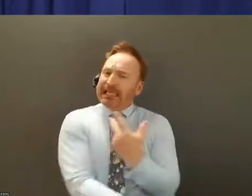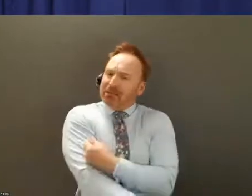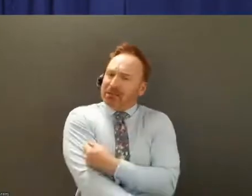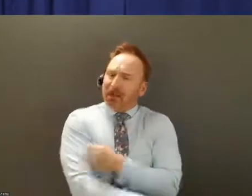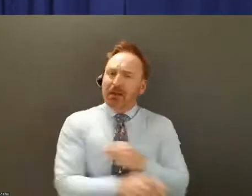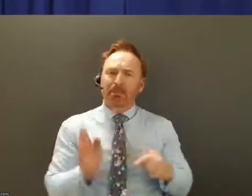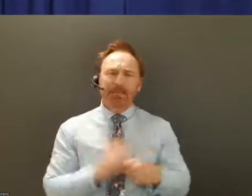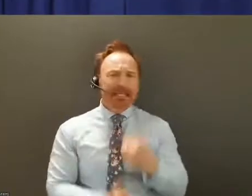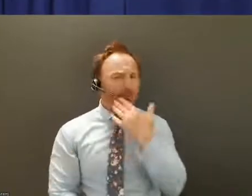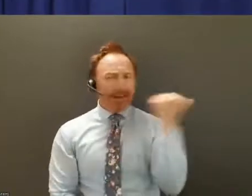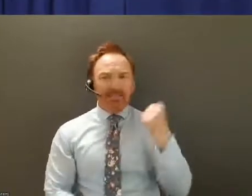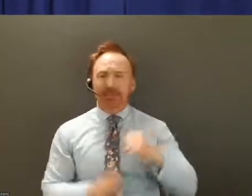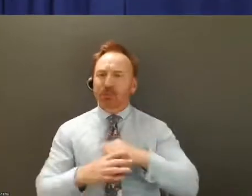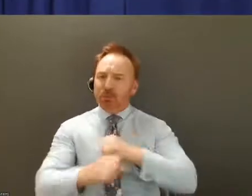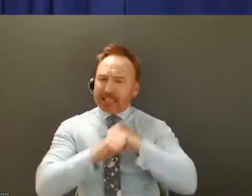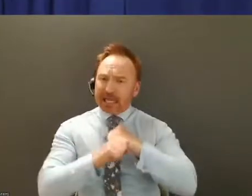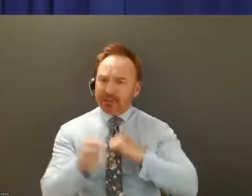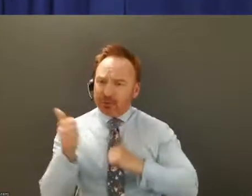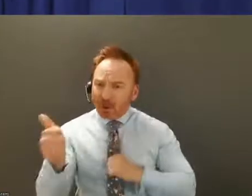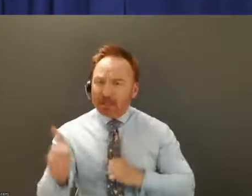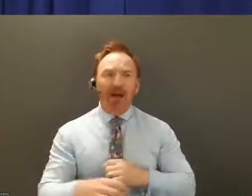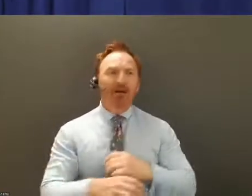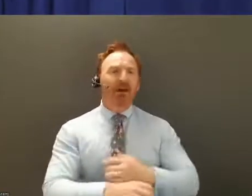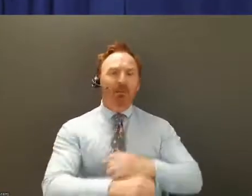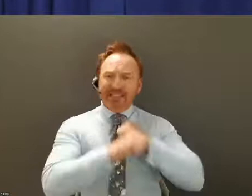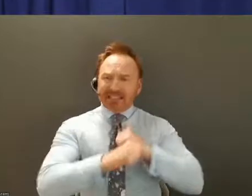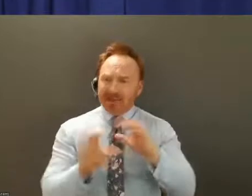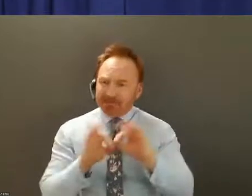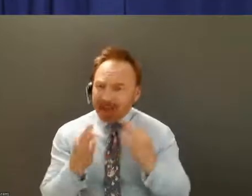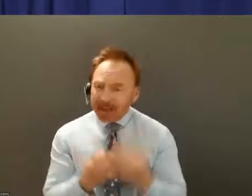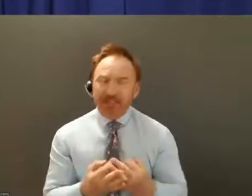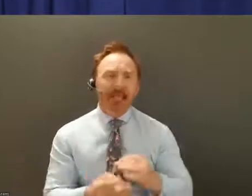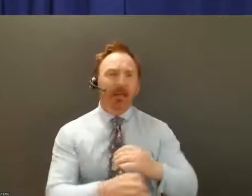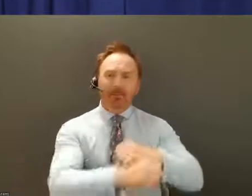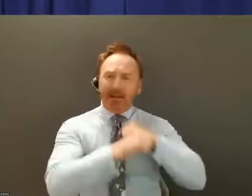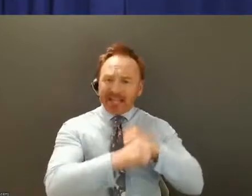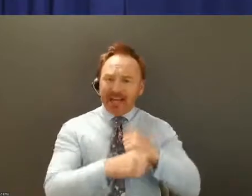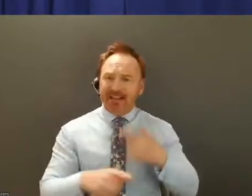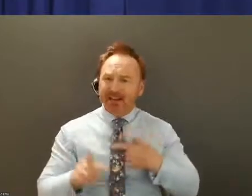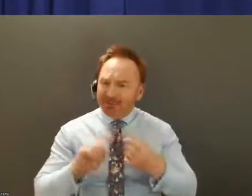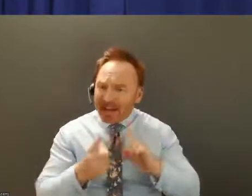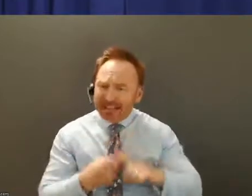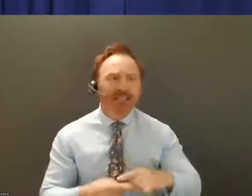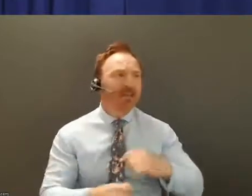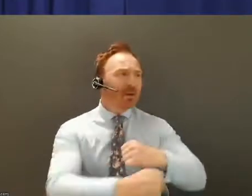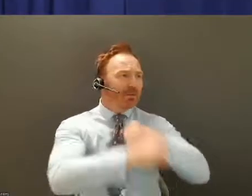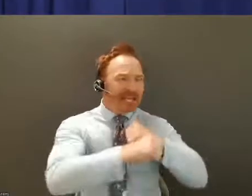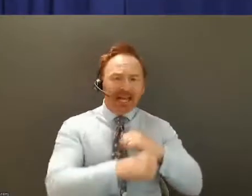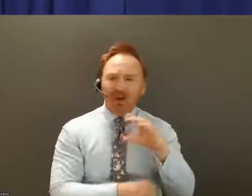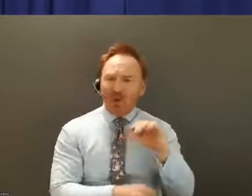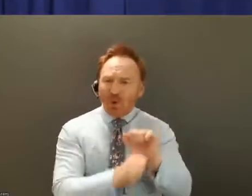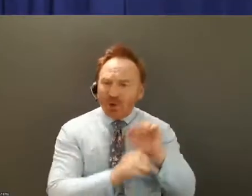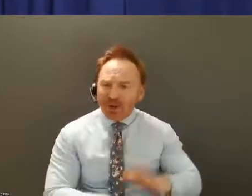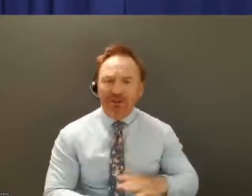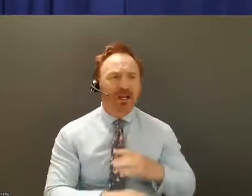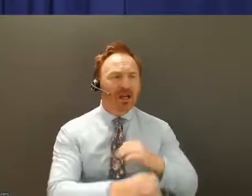Contact tracing is essential to contain outbreaks and these people are there to help you and